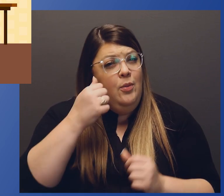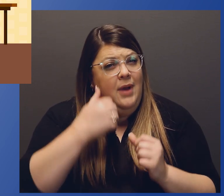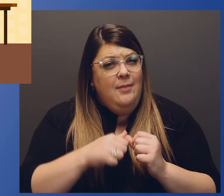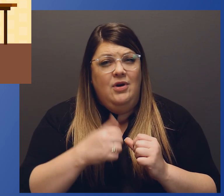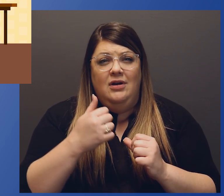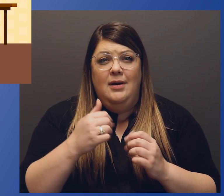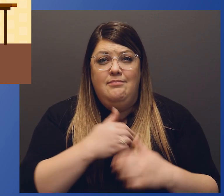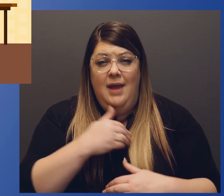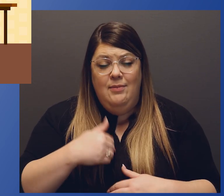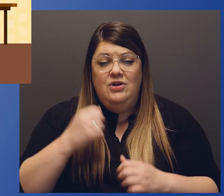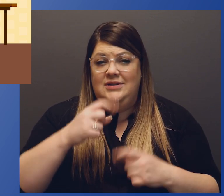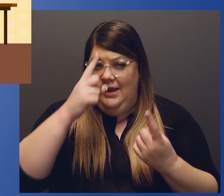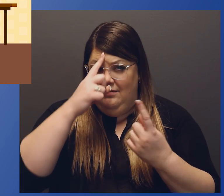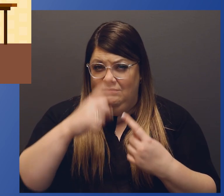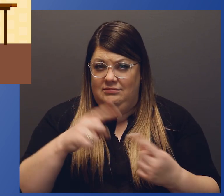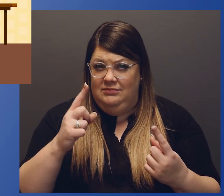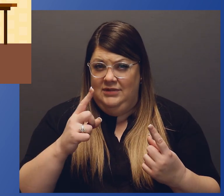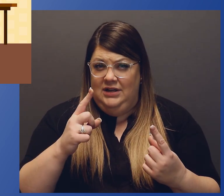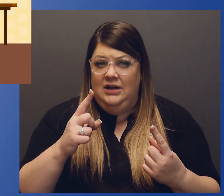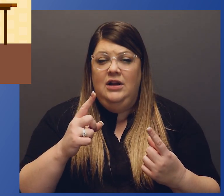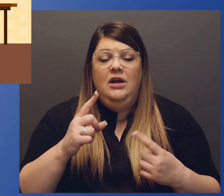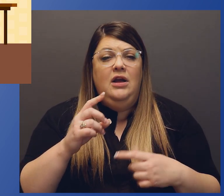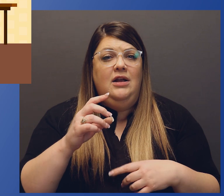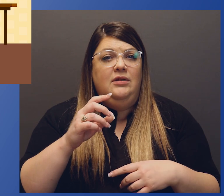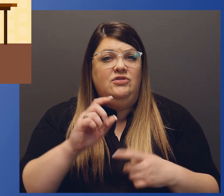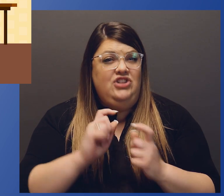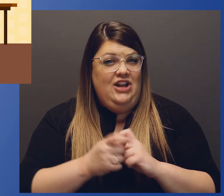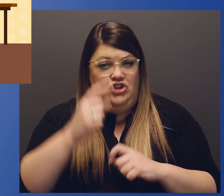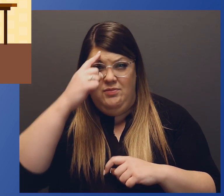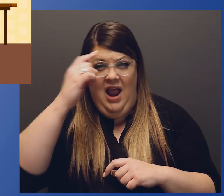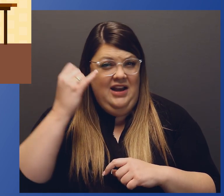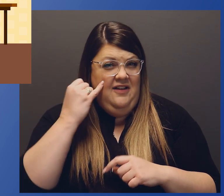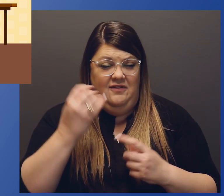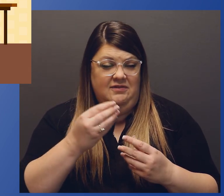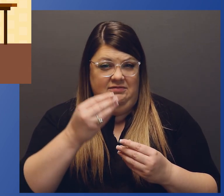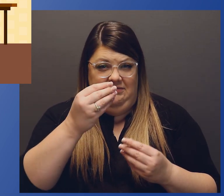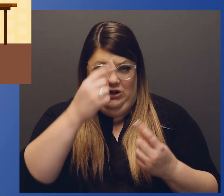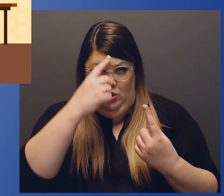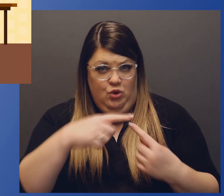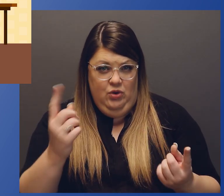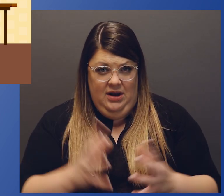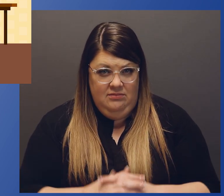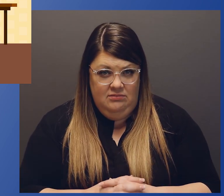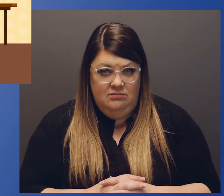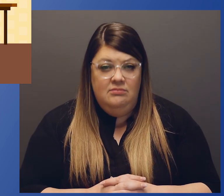If you want to know more about this process, please watch the appeals video. For further information,